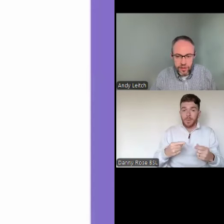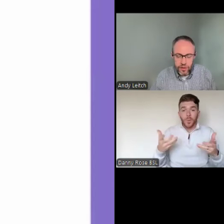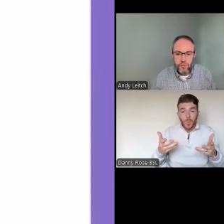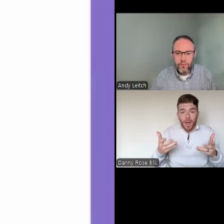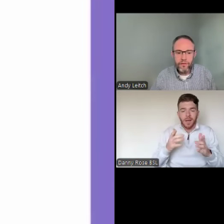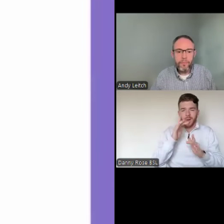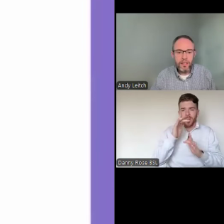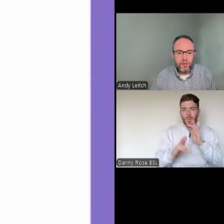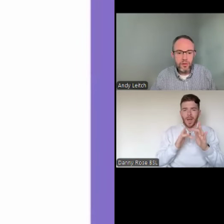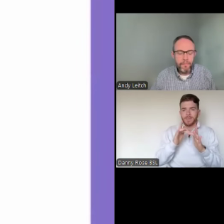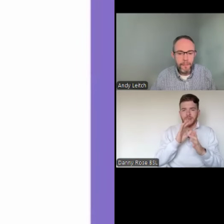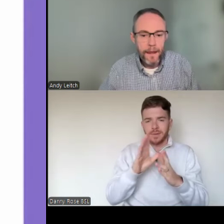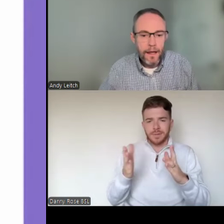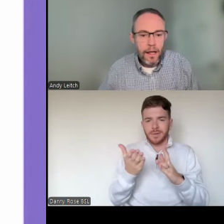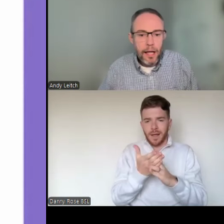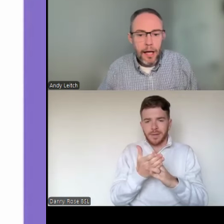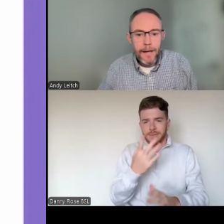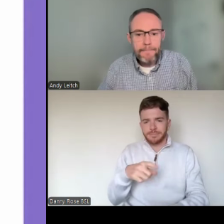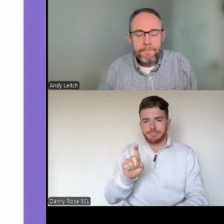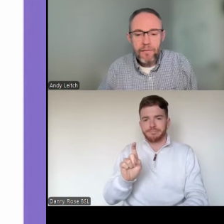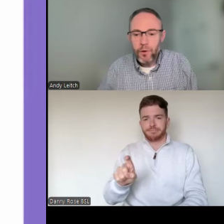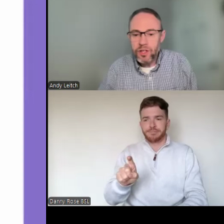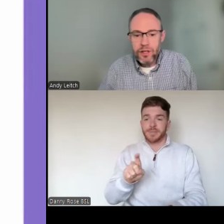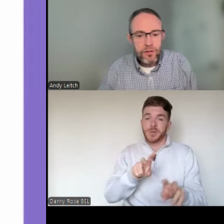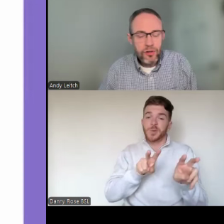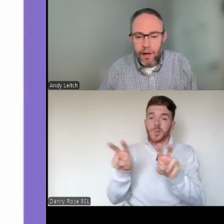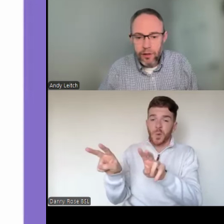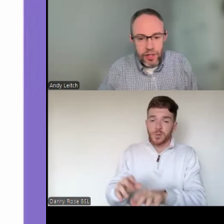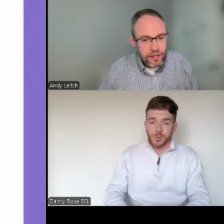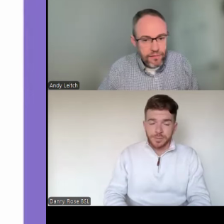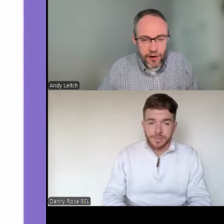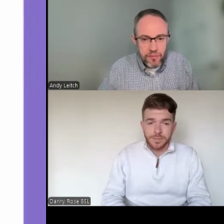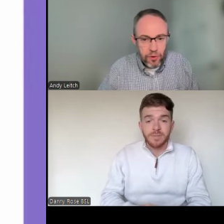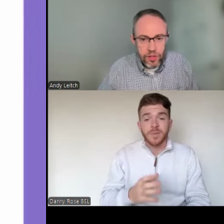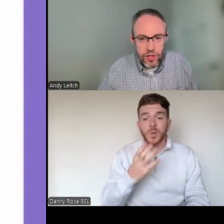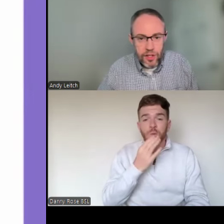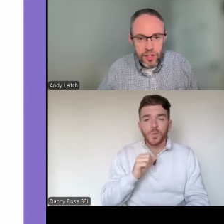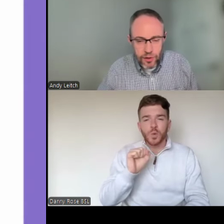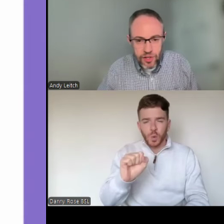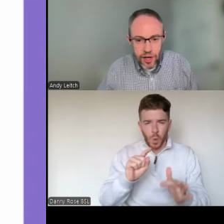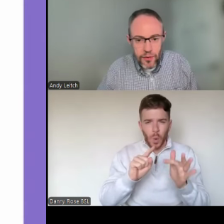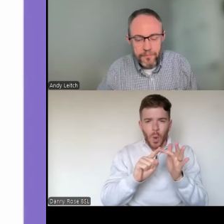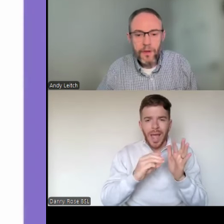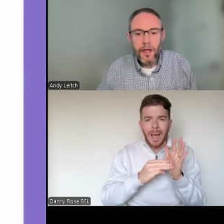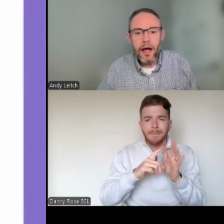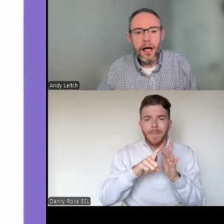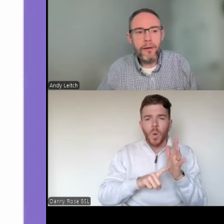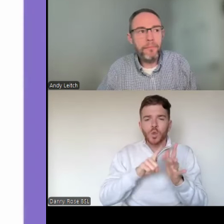so you can refer back to it. If you want to use your emojis at various points, you can do so.